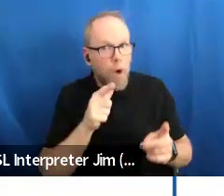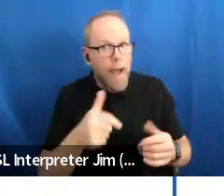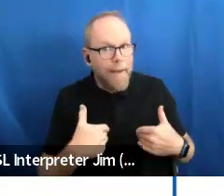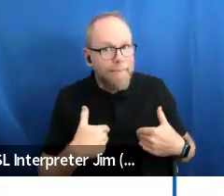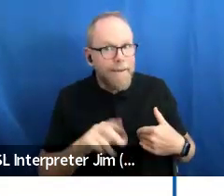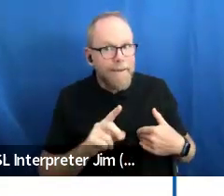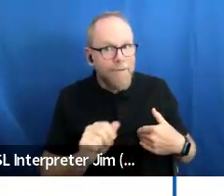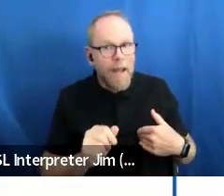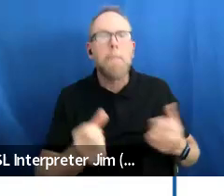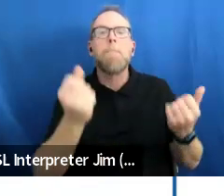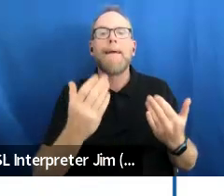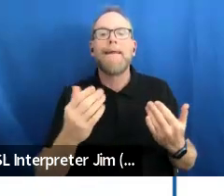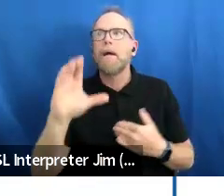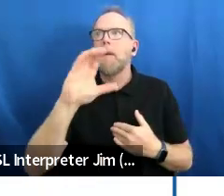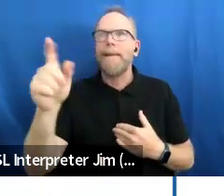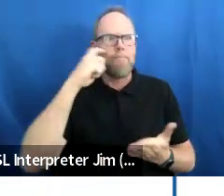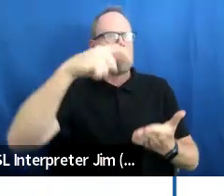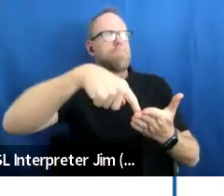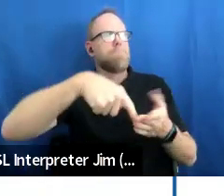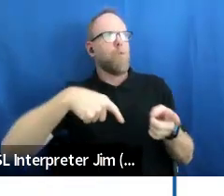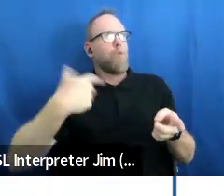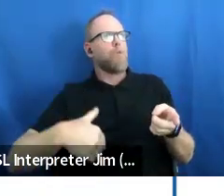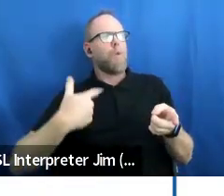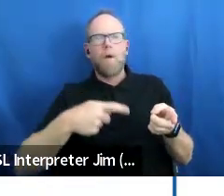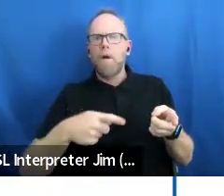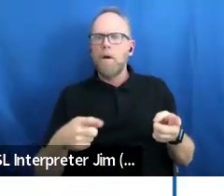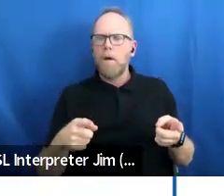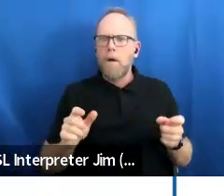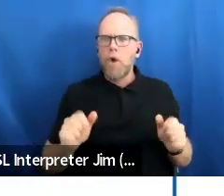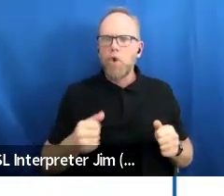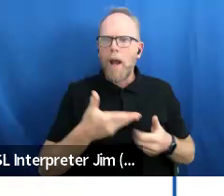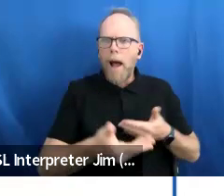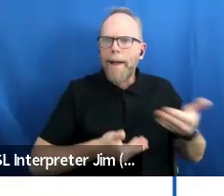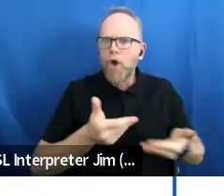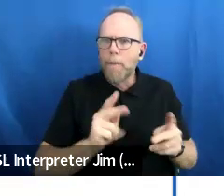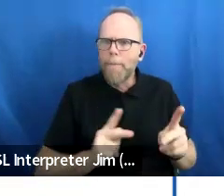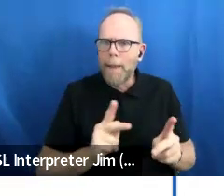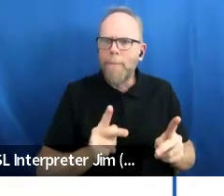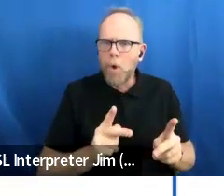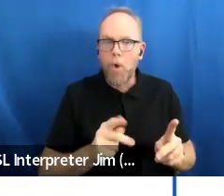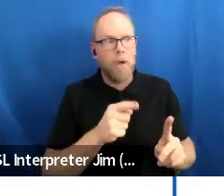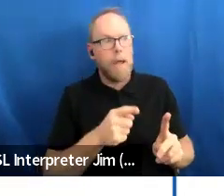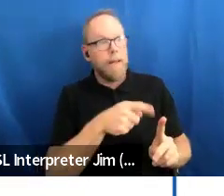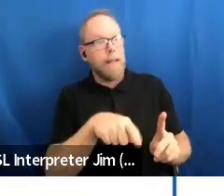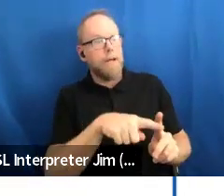employers saw that you could actually employ people and they could work remotely and that